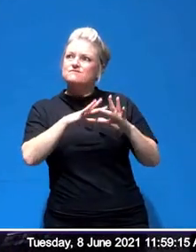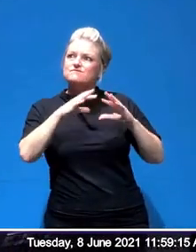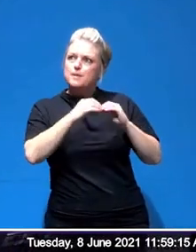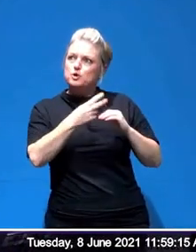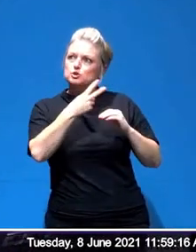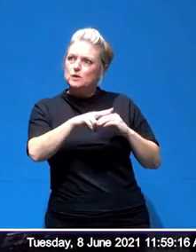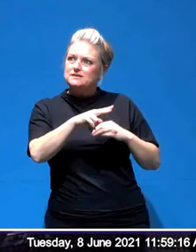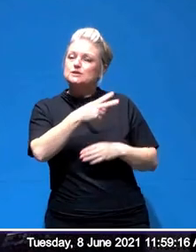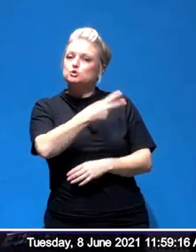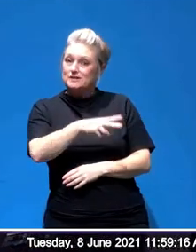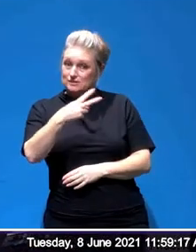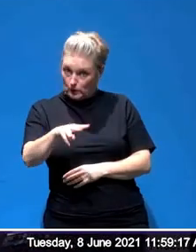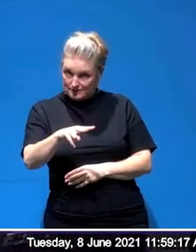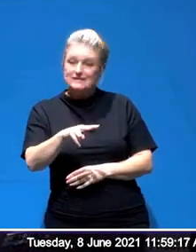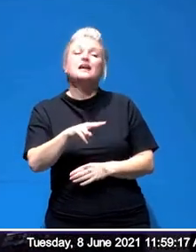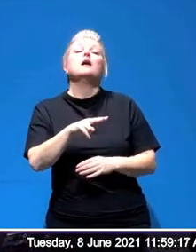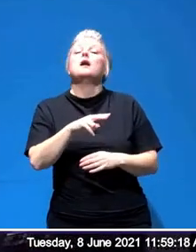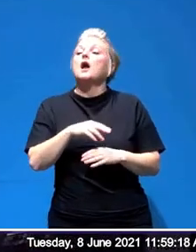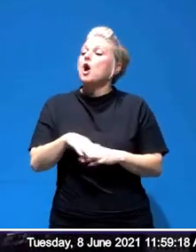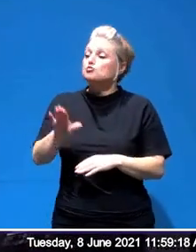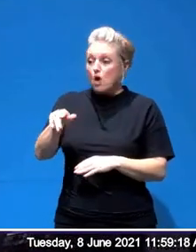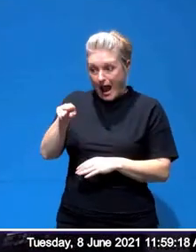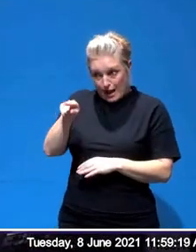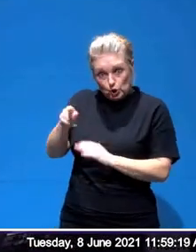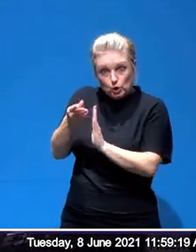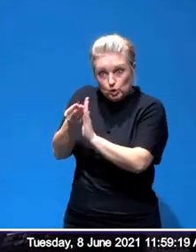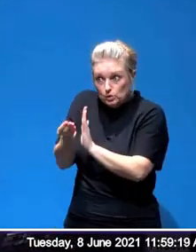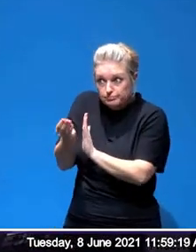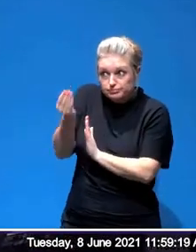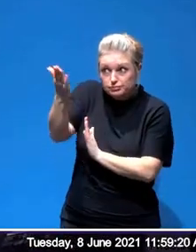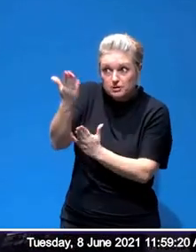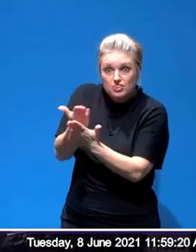You have provided a copy of the report and the quote? Yes, that's correct.